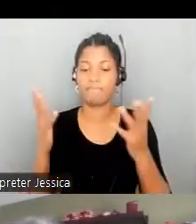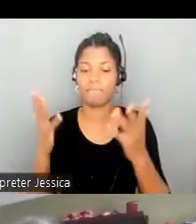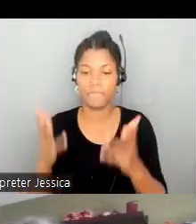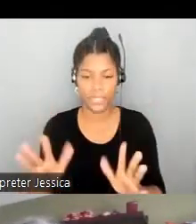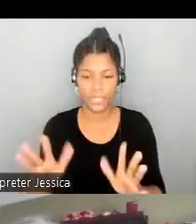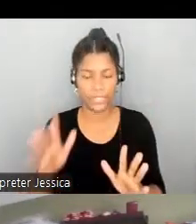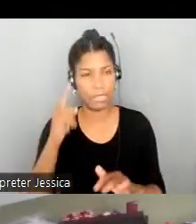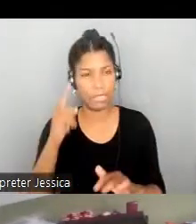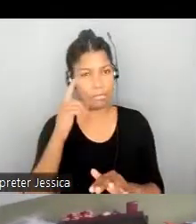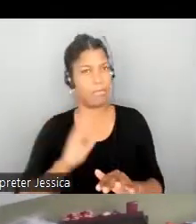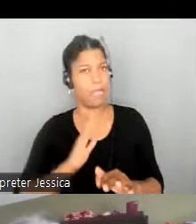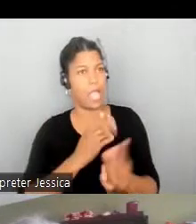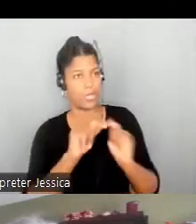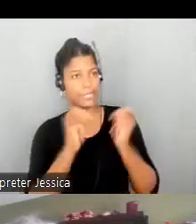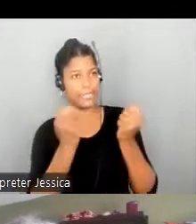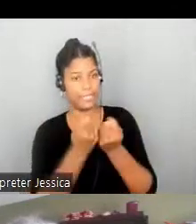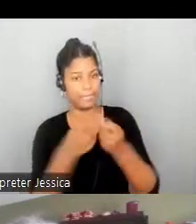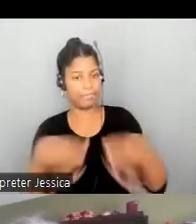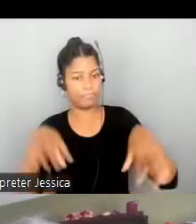team.